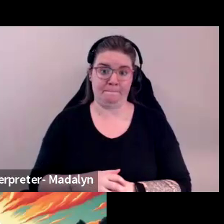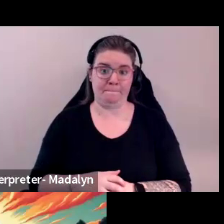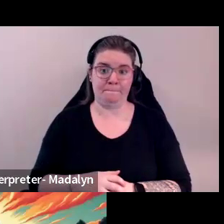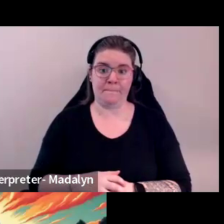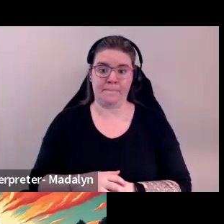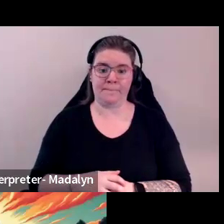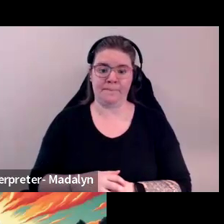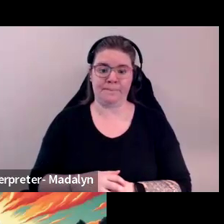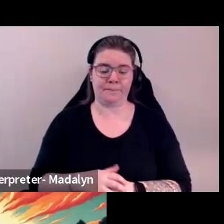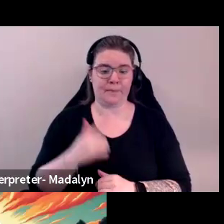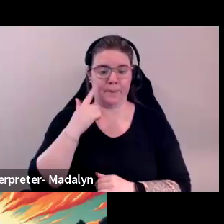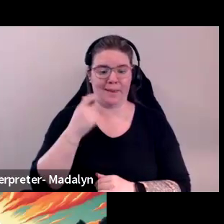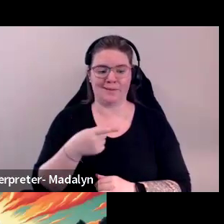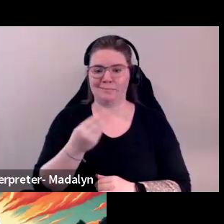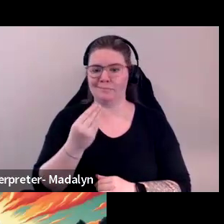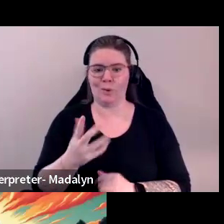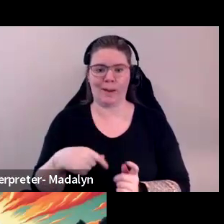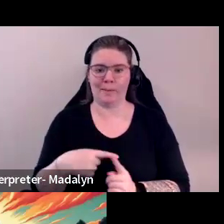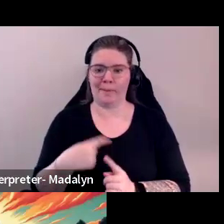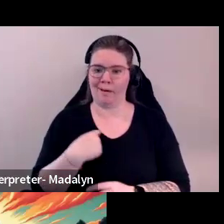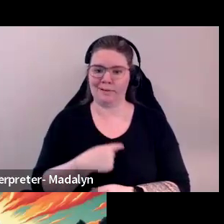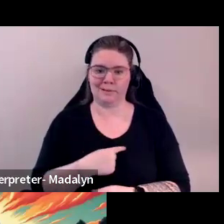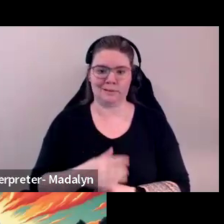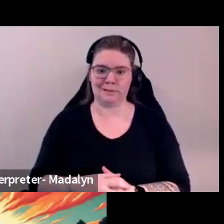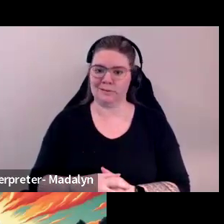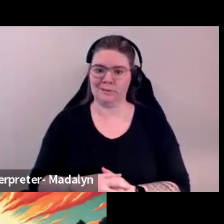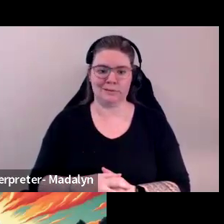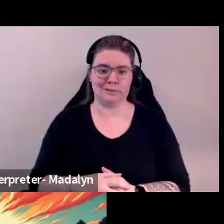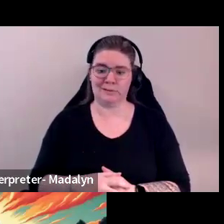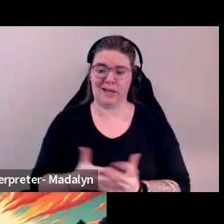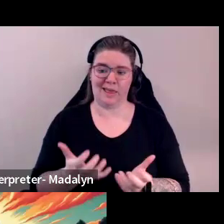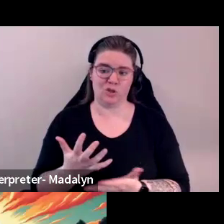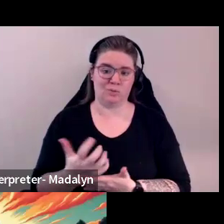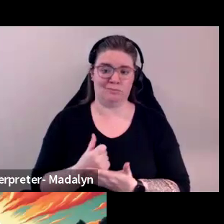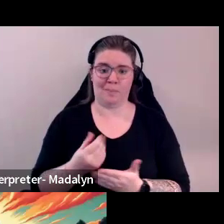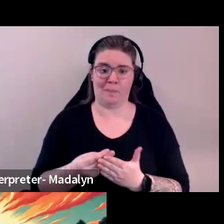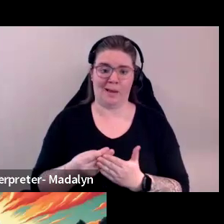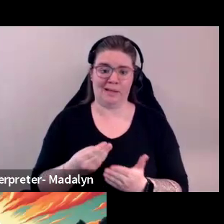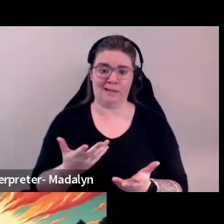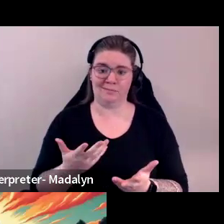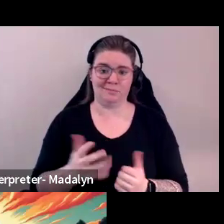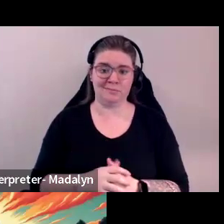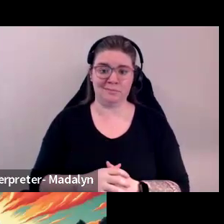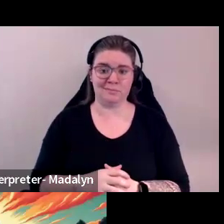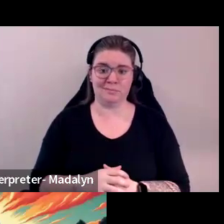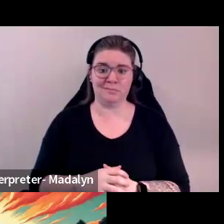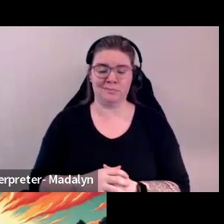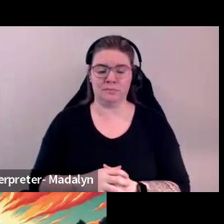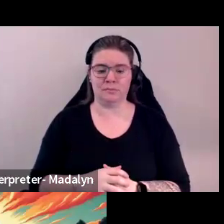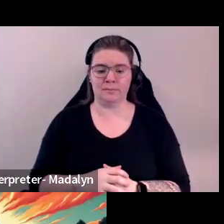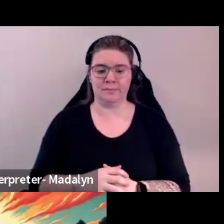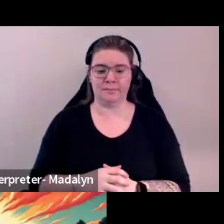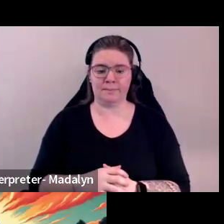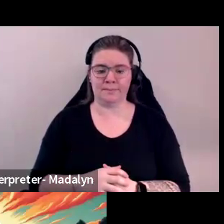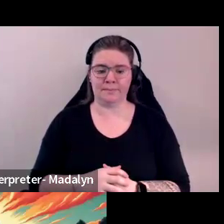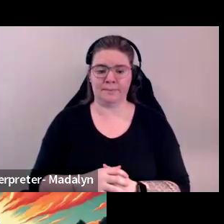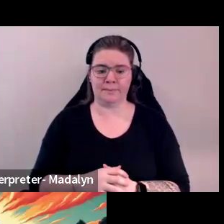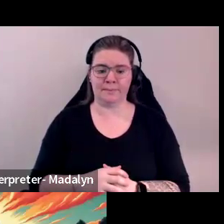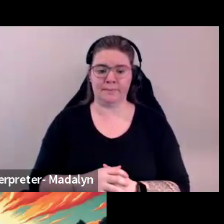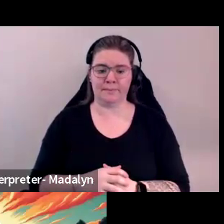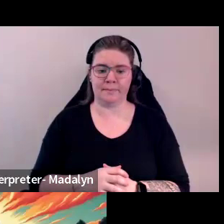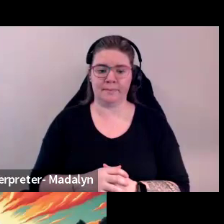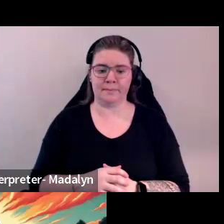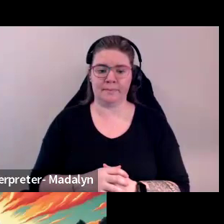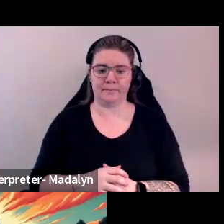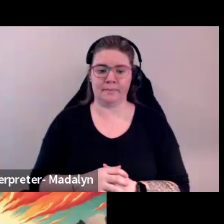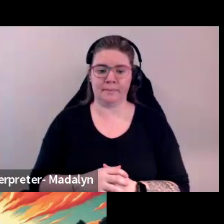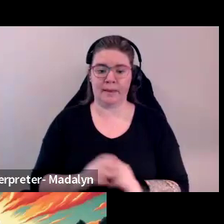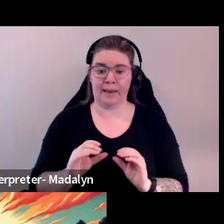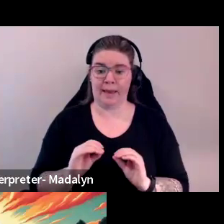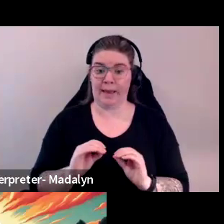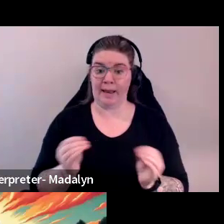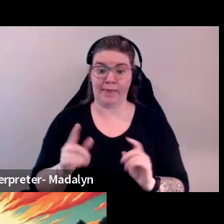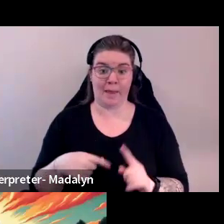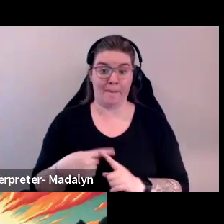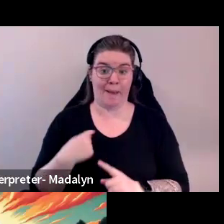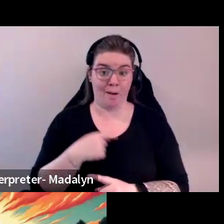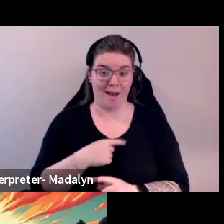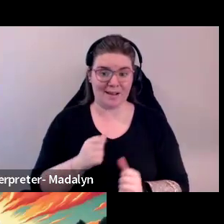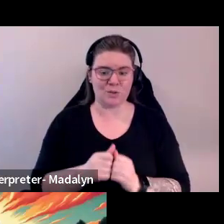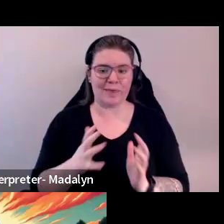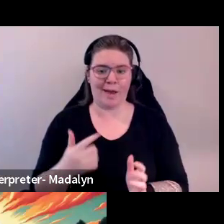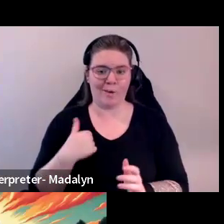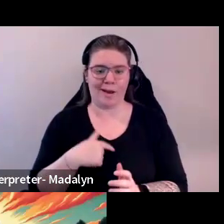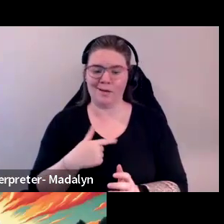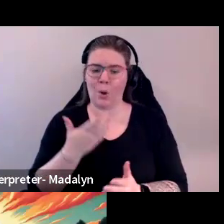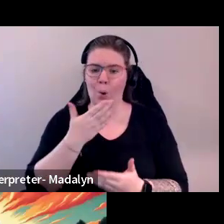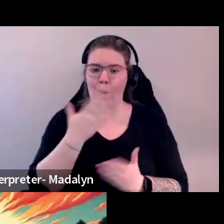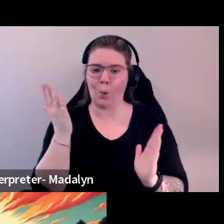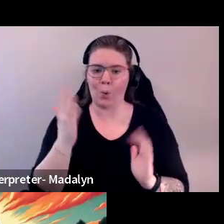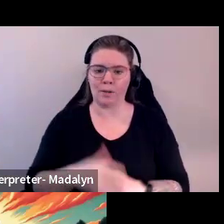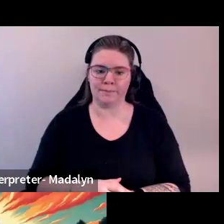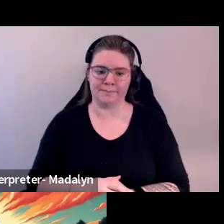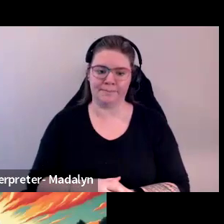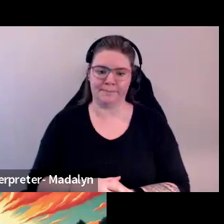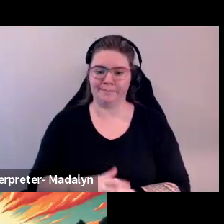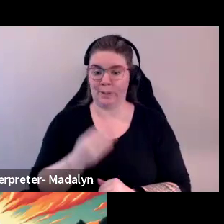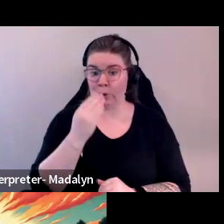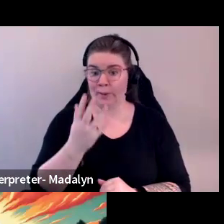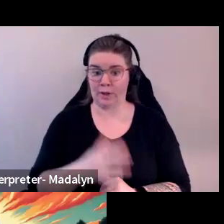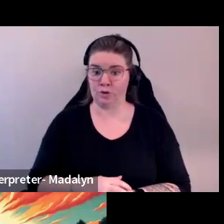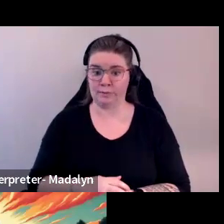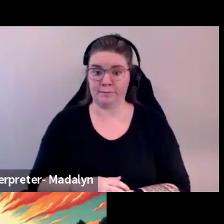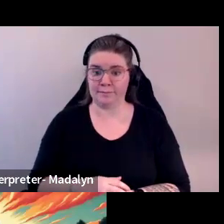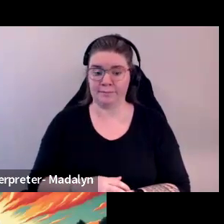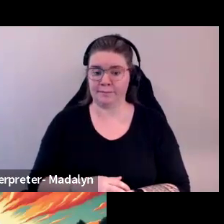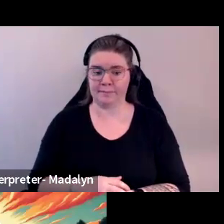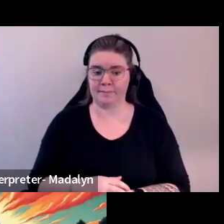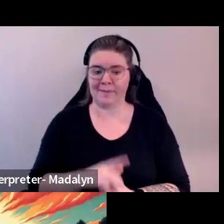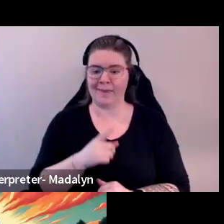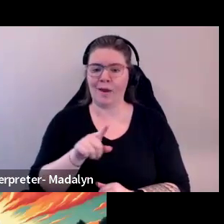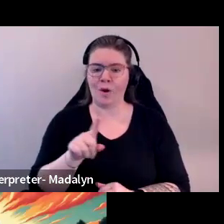Tom Olin: because they don't care about us other than making money off us. And we we, you know, out goes. Nothing about is without us. That goes out the door. You know anything that they don't care because they're only in it for 3,